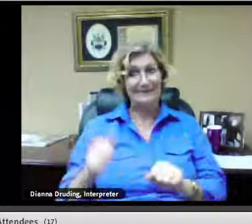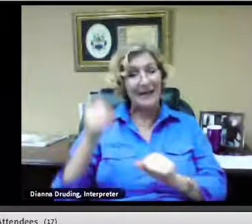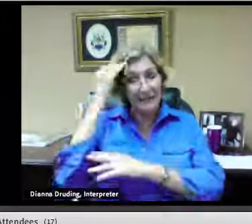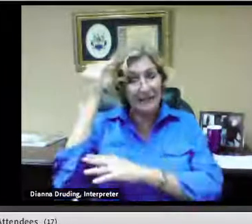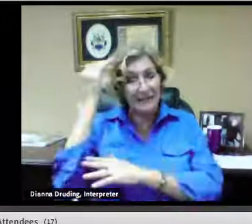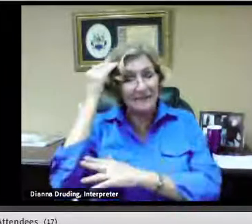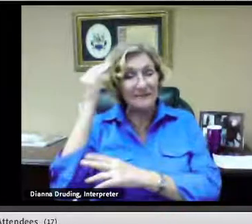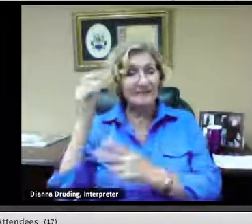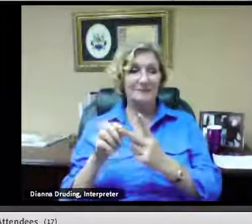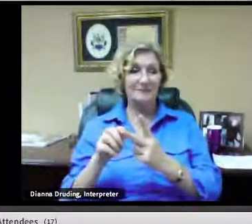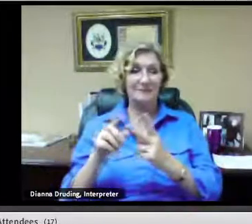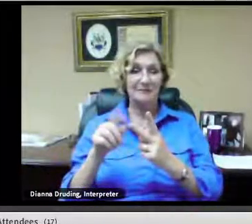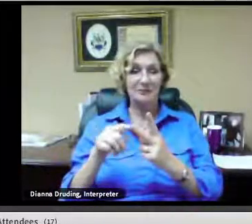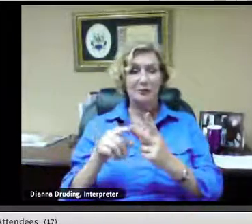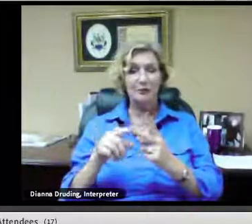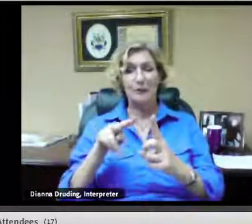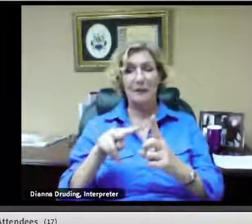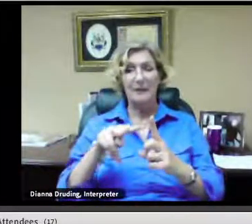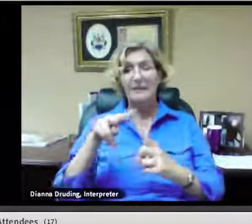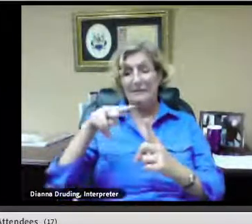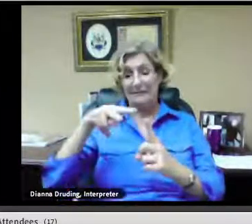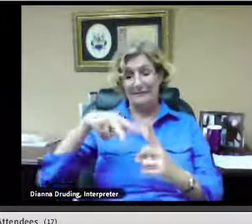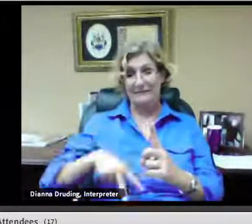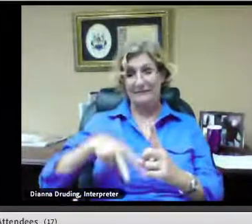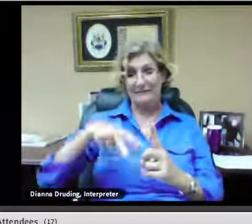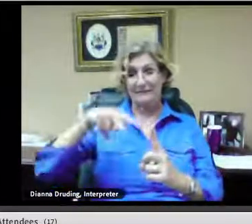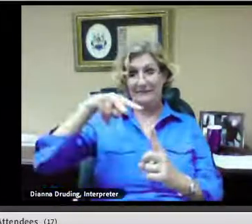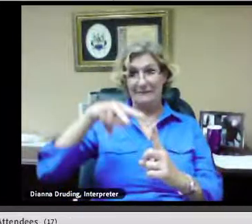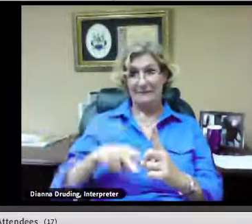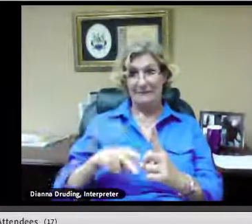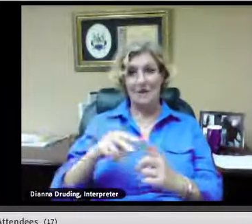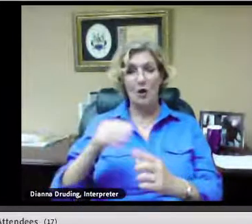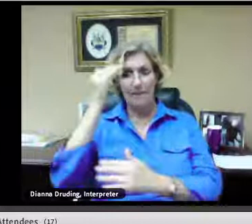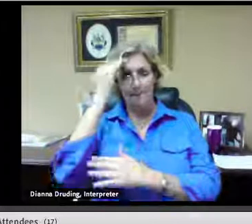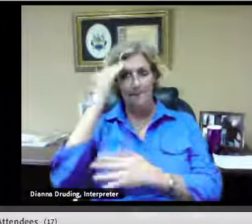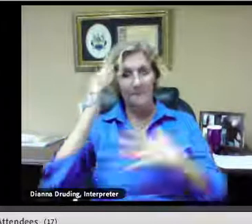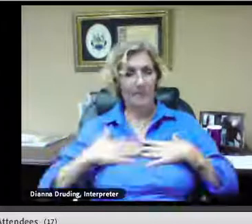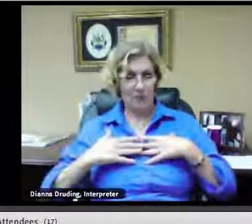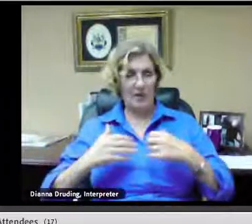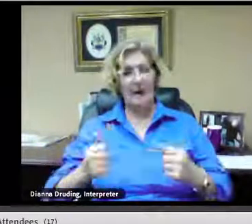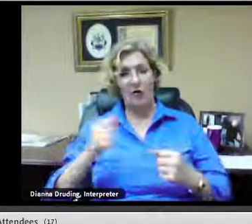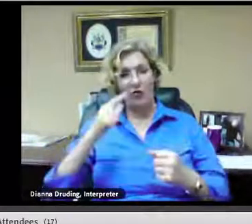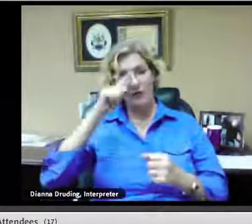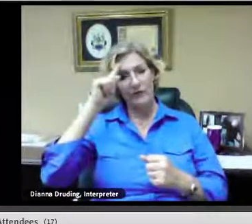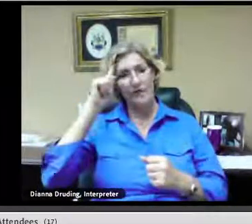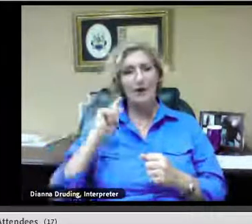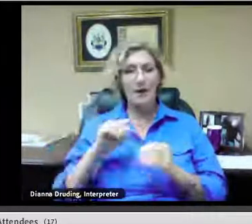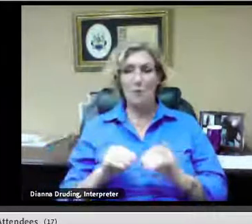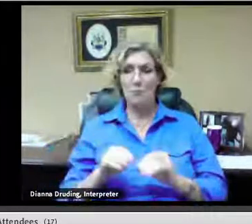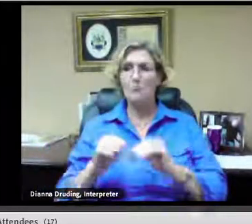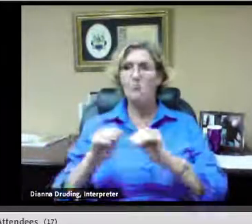SWFLN had a lot of webinars up there on mental health and, you know, treating the homeless that also have a lot of overlaps here